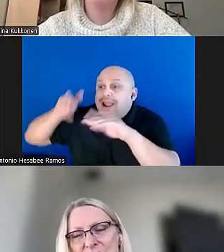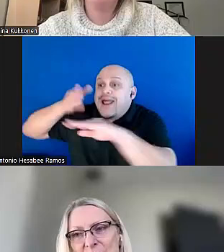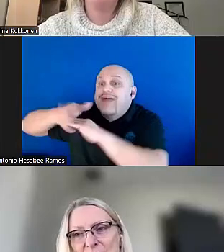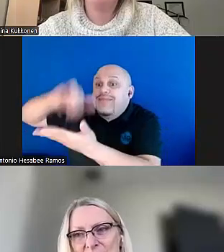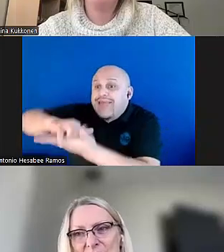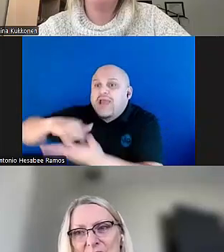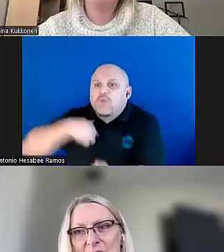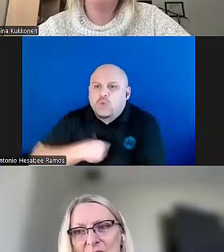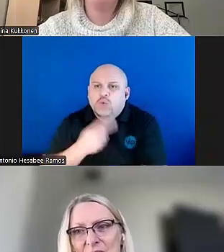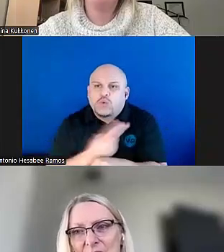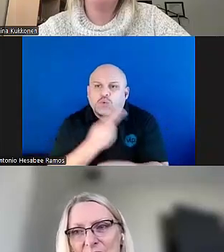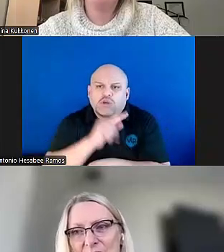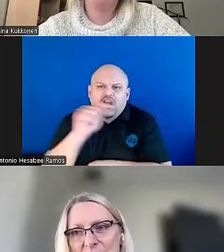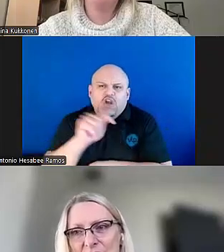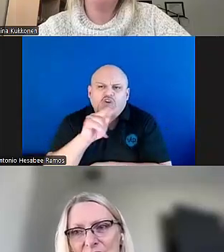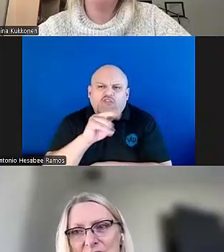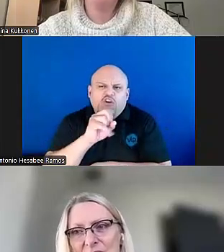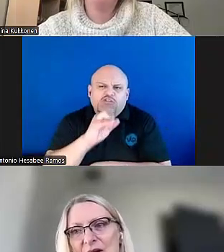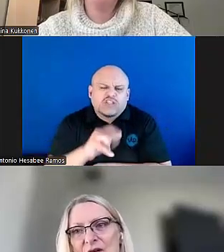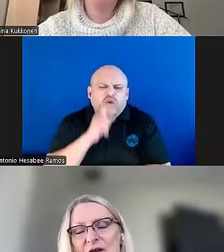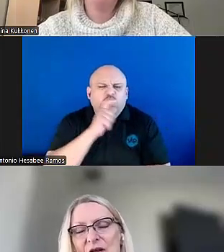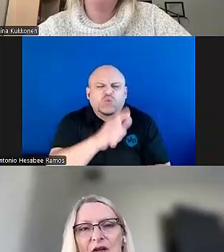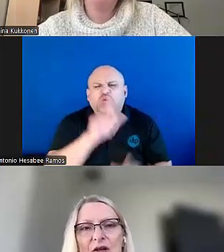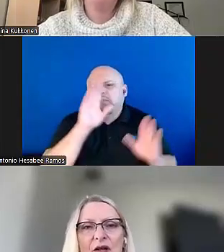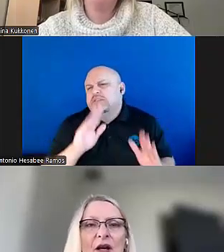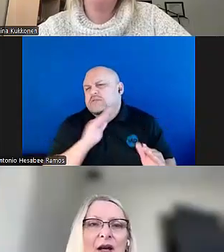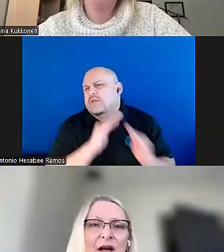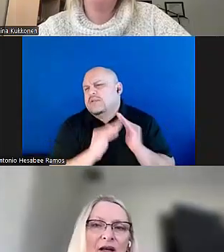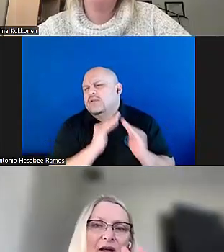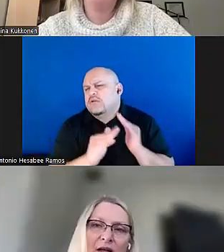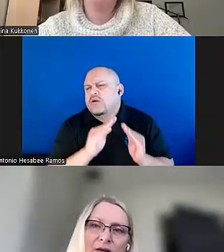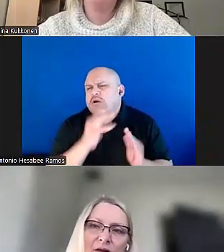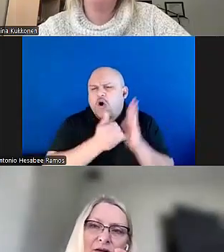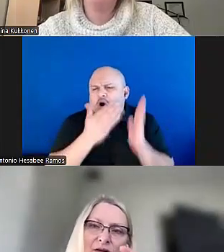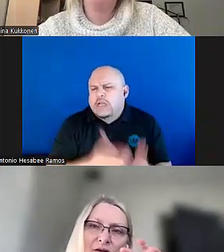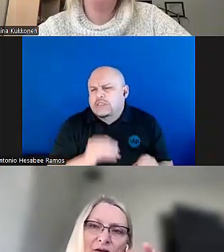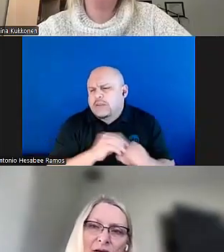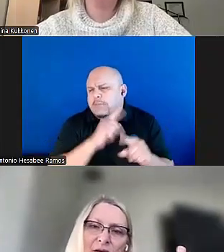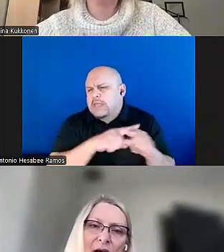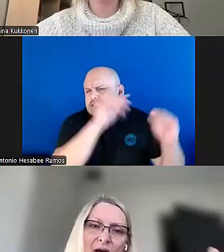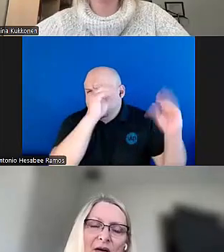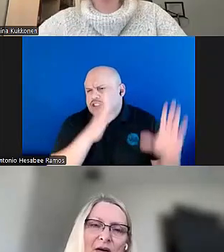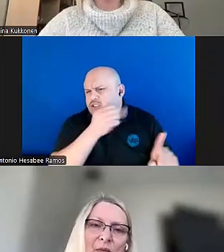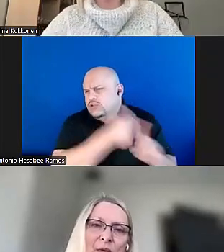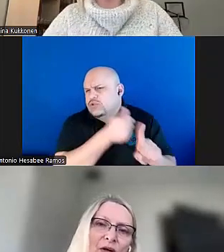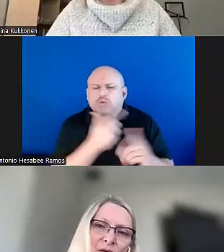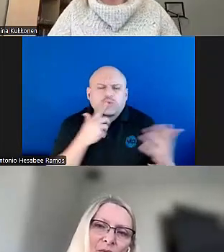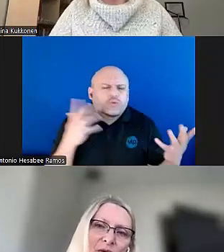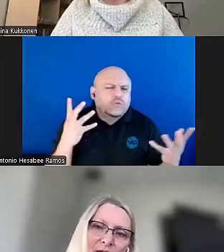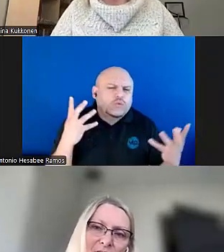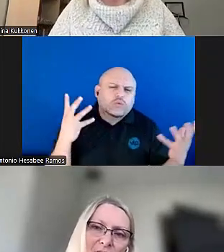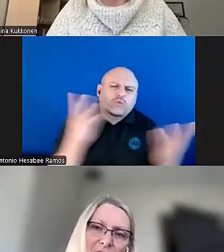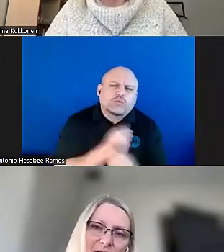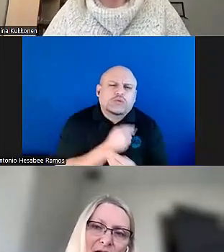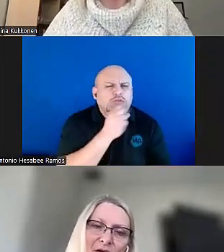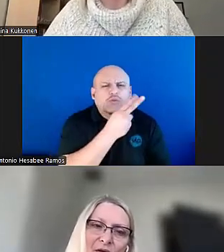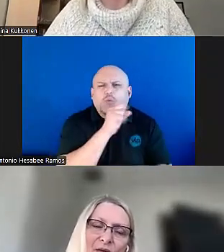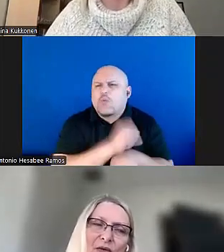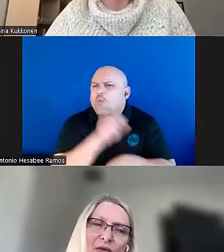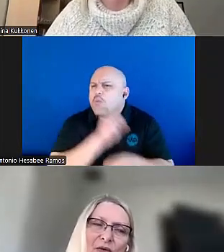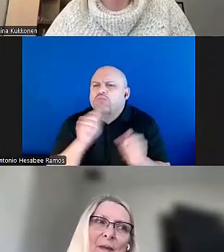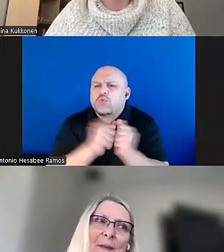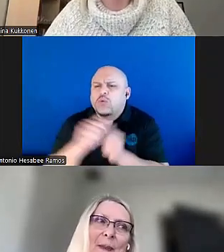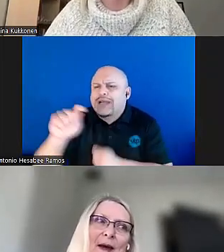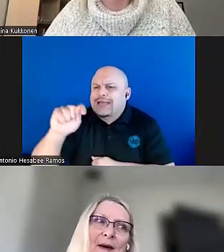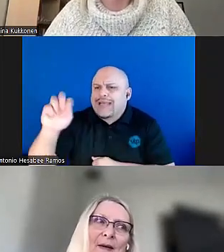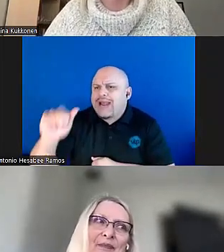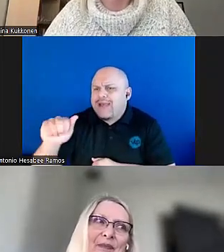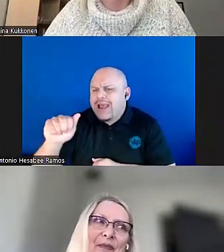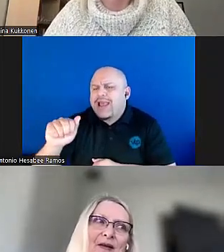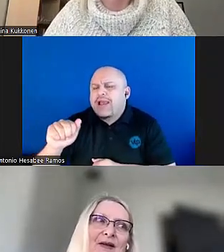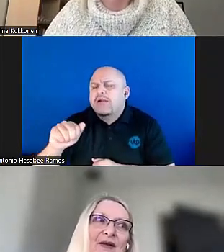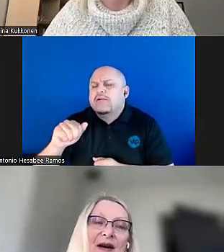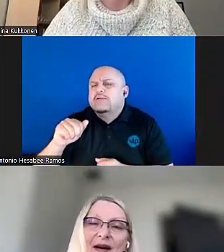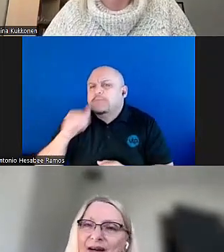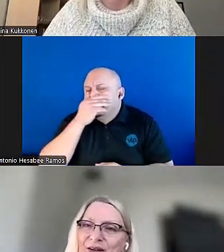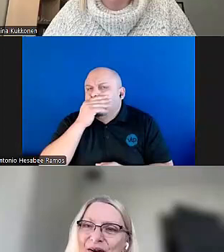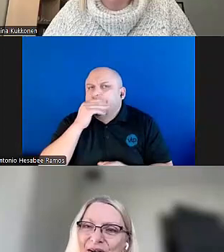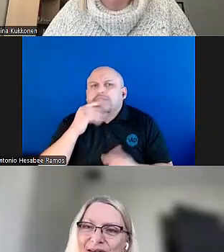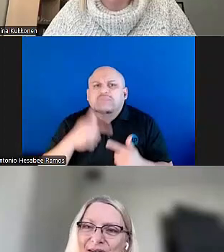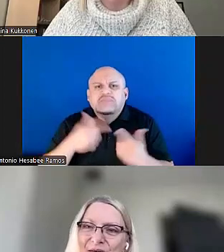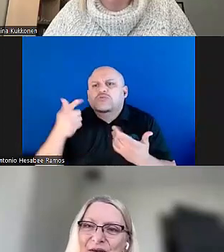this amazing community artist, an educator, and each zine maker worked with Tara to decide on the